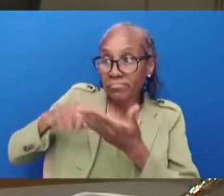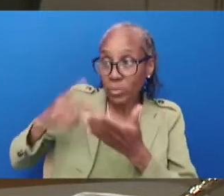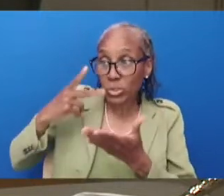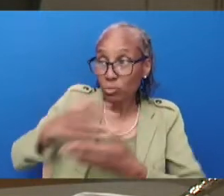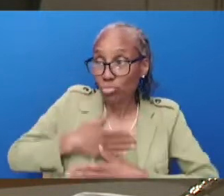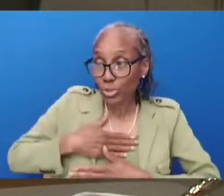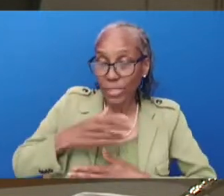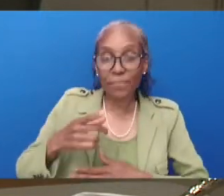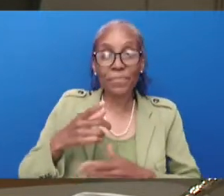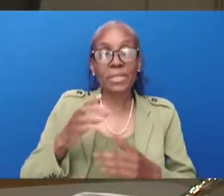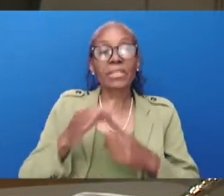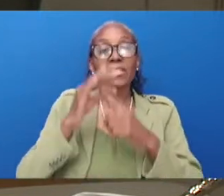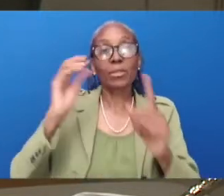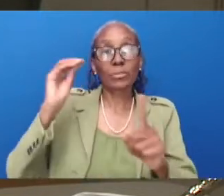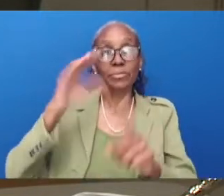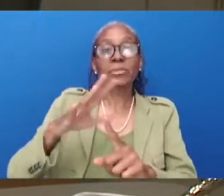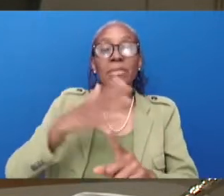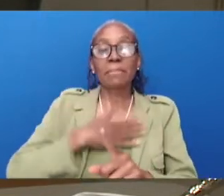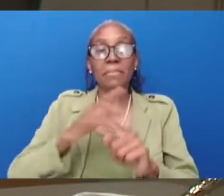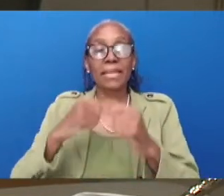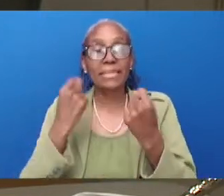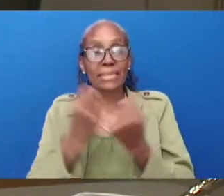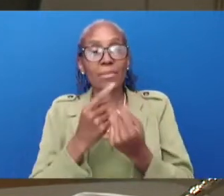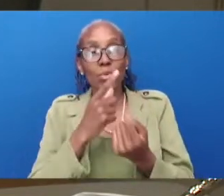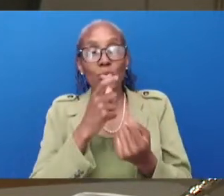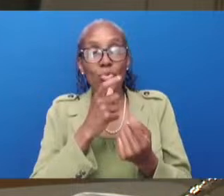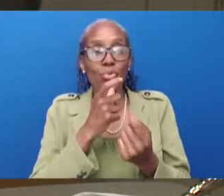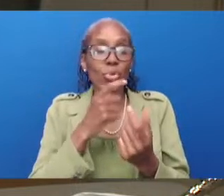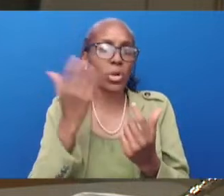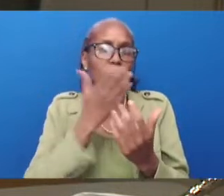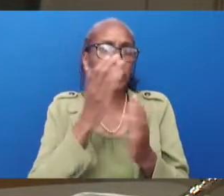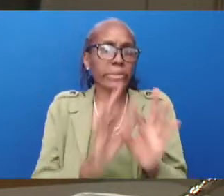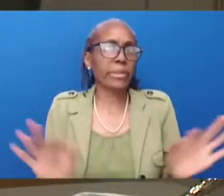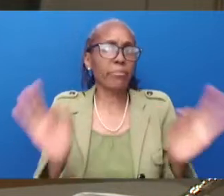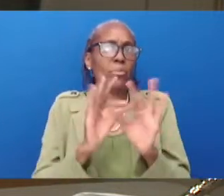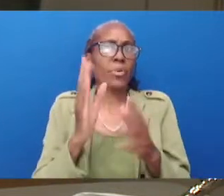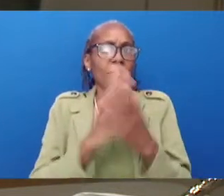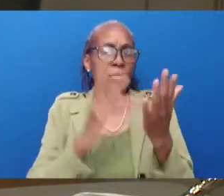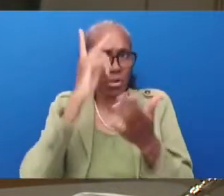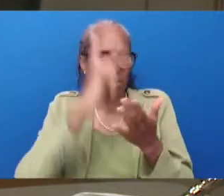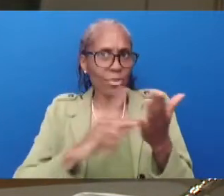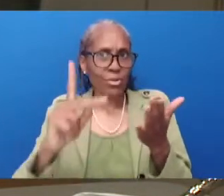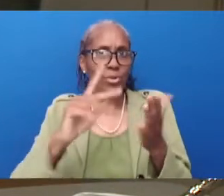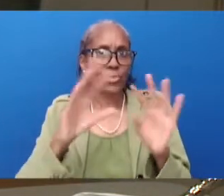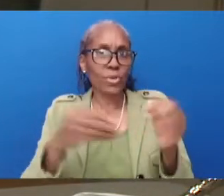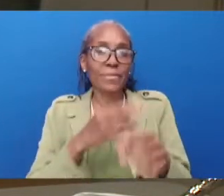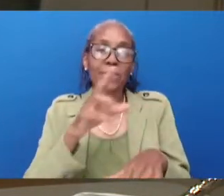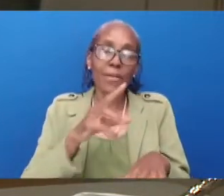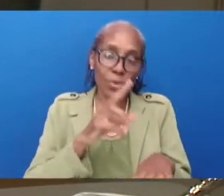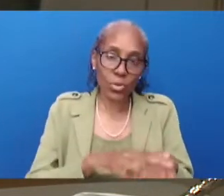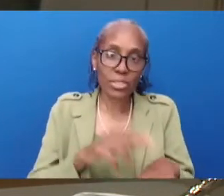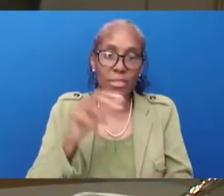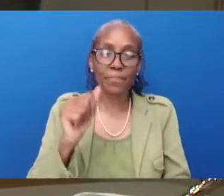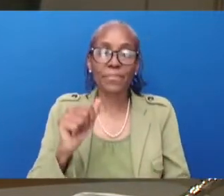TRANSPARENCY AND IT'S EASIER TO DO WHEN WE KNOW OUR EFFORTS ARE